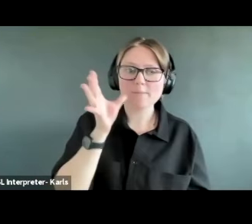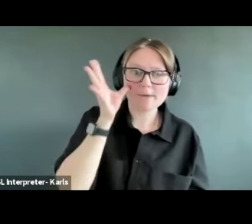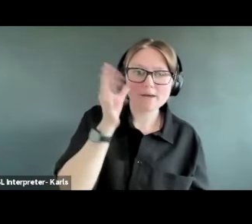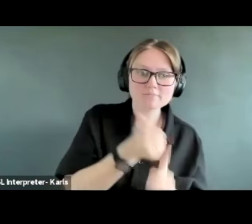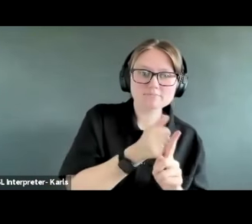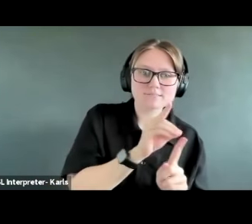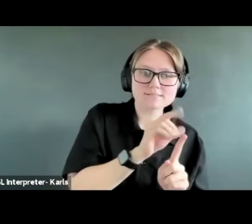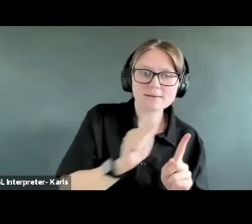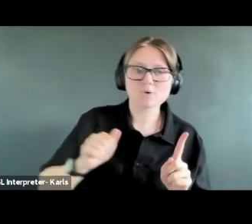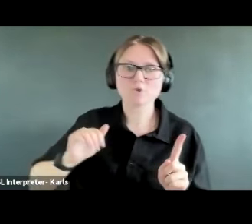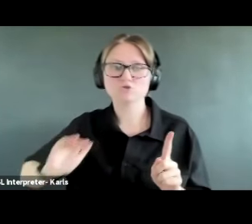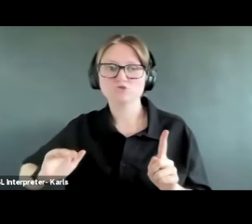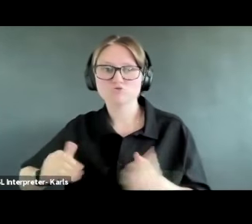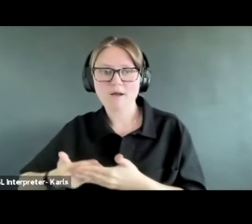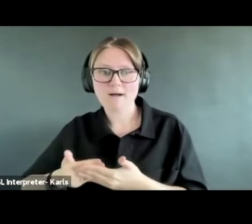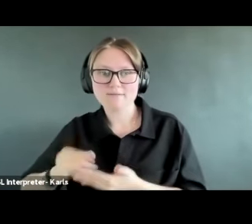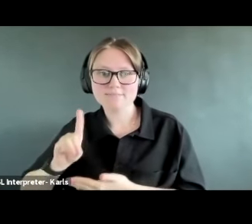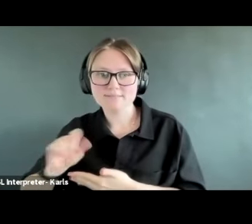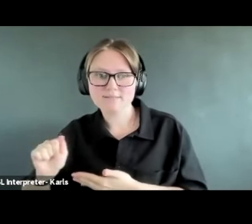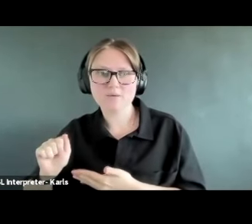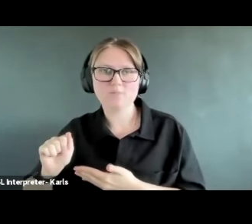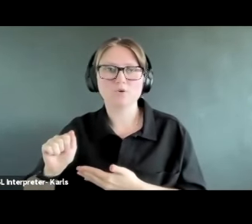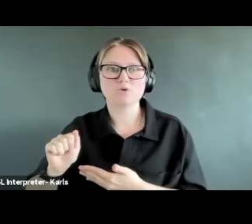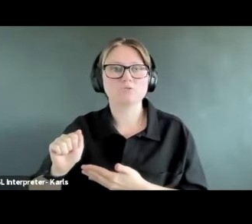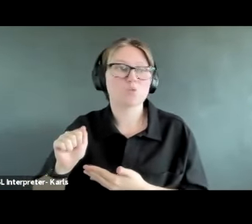is disabled or somebody just reaches out and they really